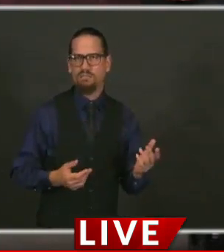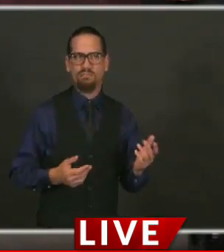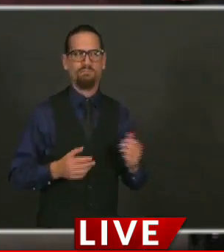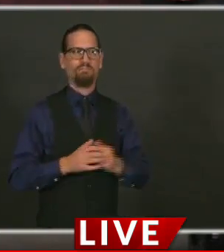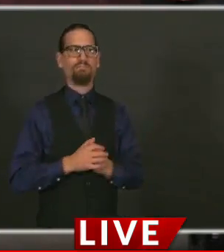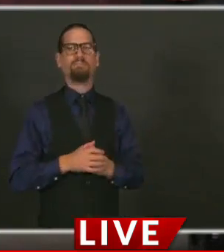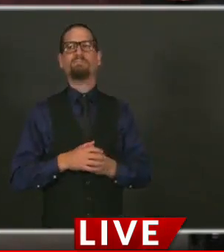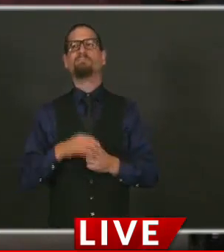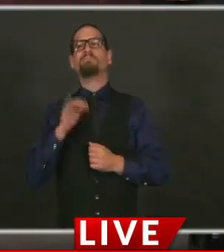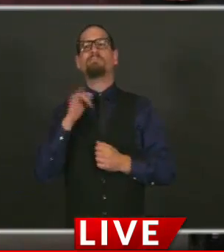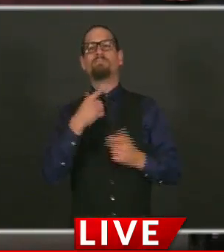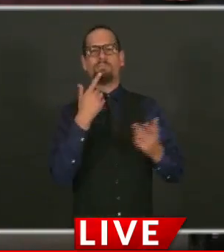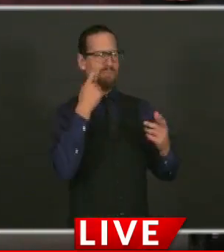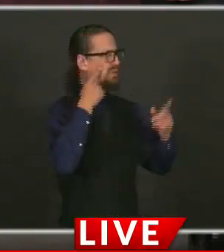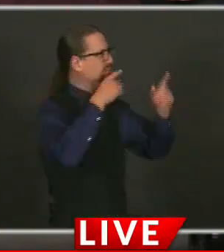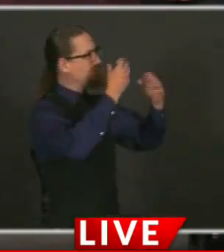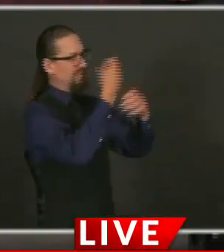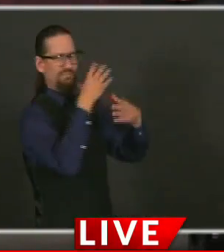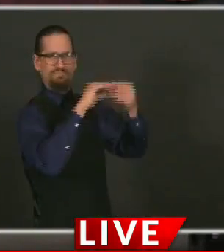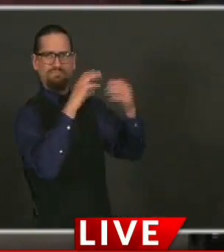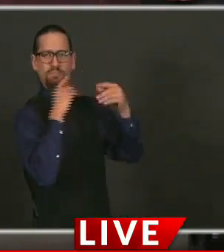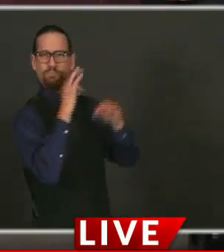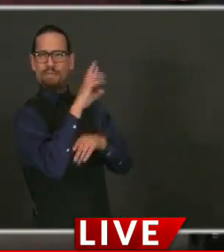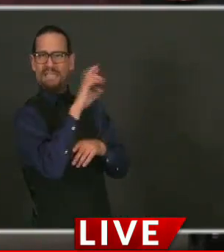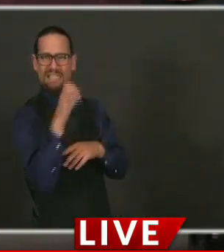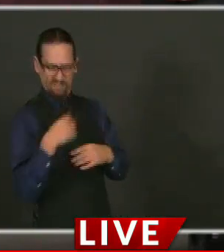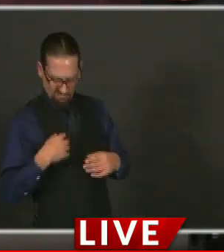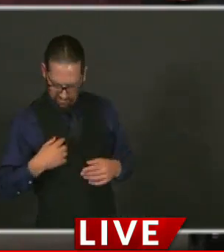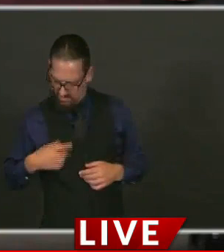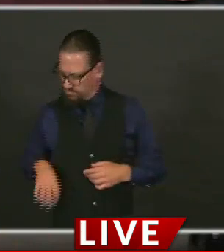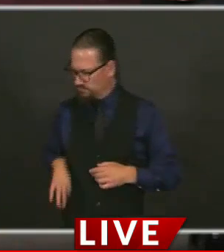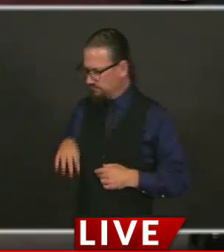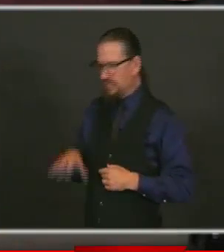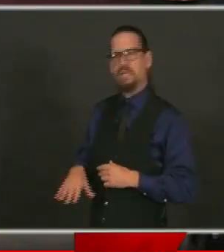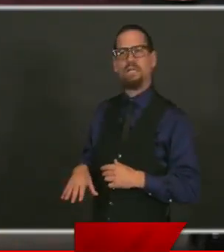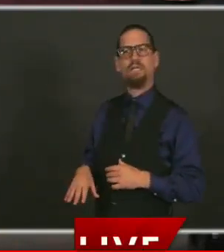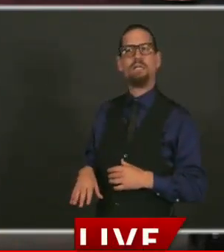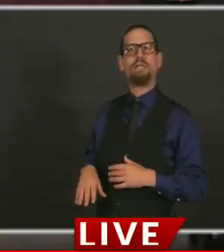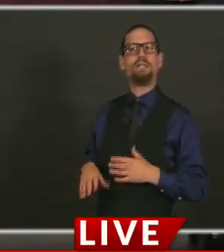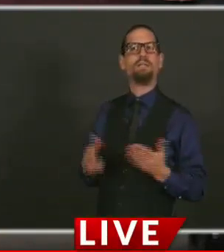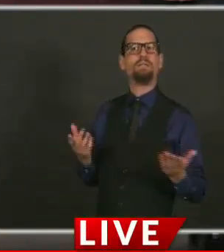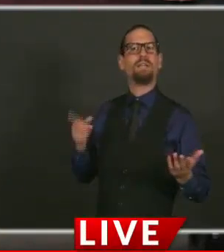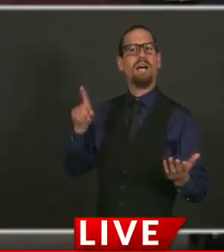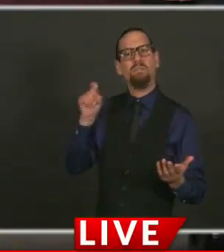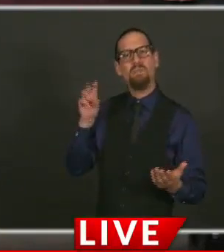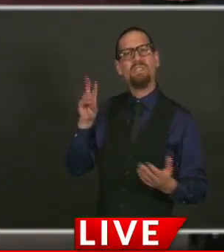SOMEBODY GOT CHARGED $160. YOU HEAR FROM THE PODIUM GET TESTING.